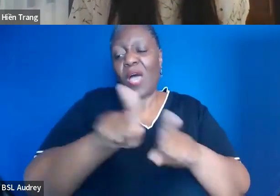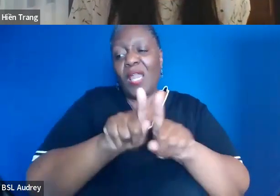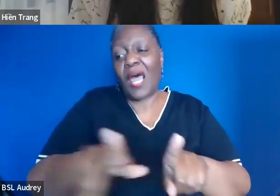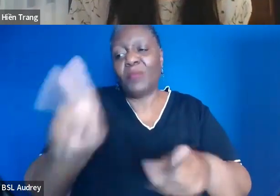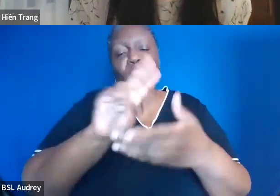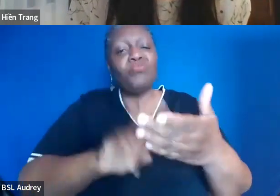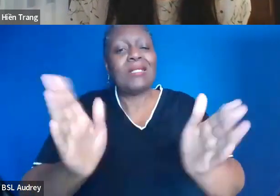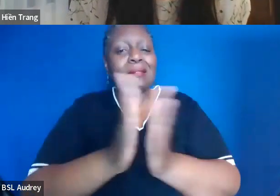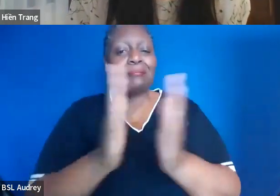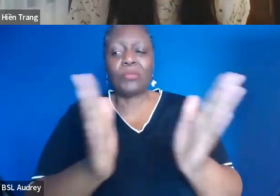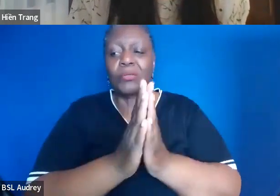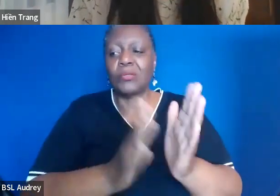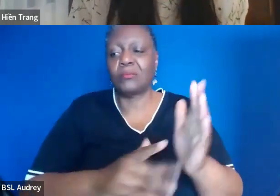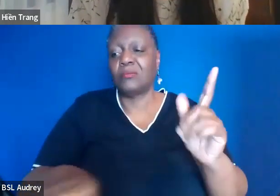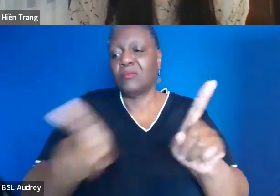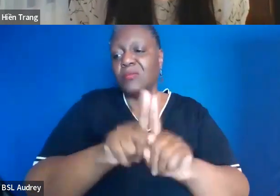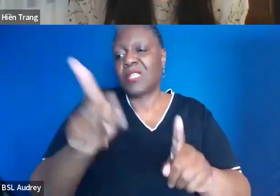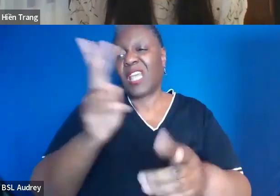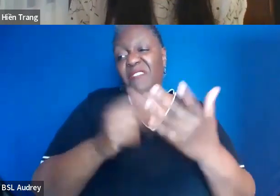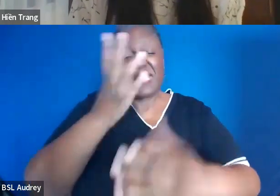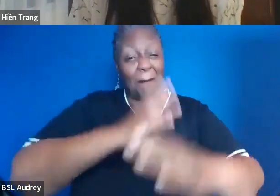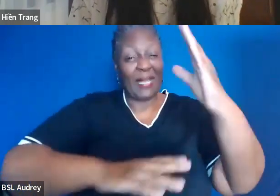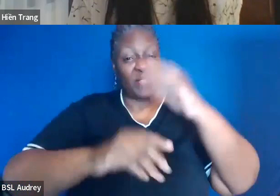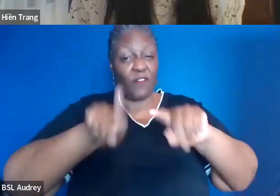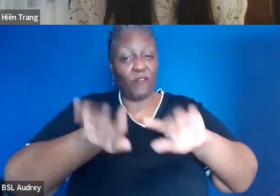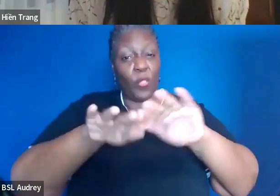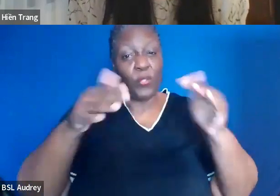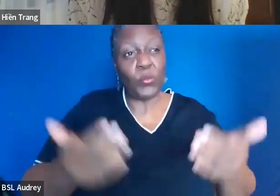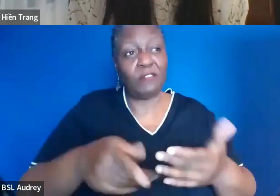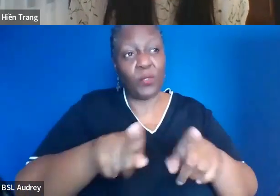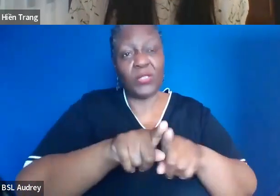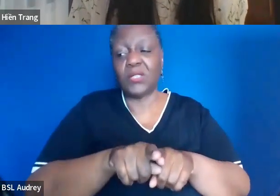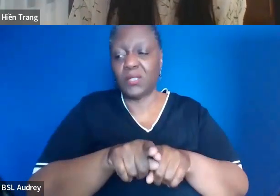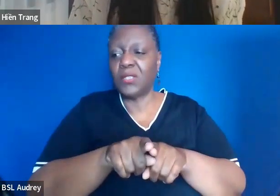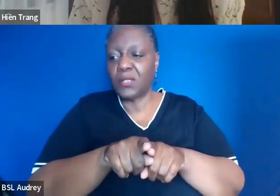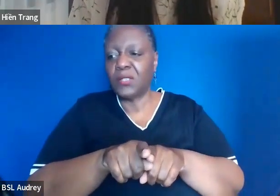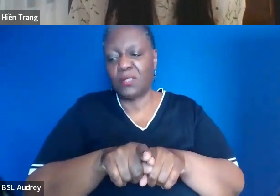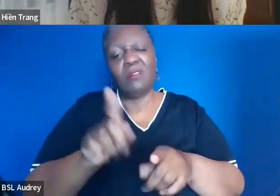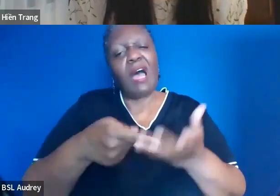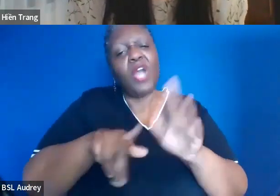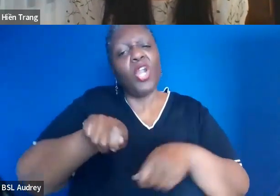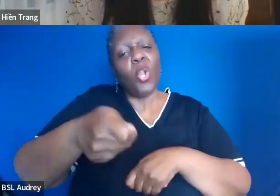If we are a metaphor of the universe… An unlost key to a lost place.